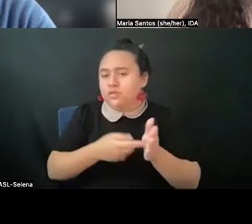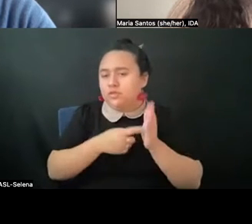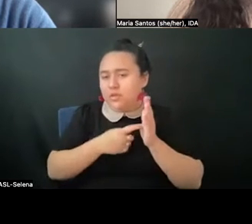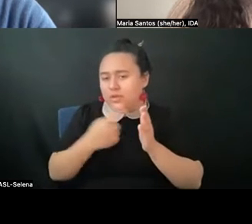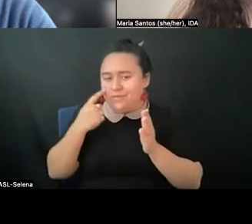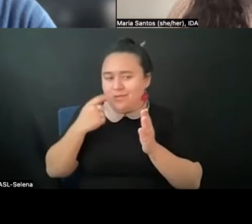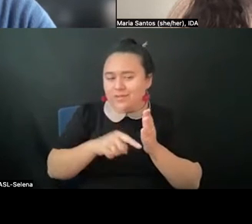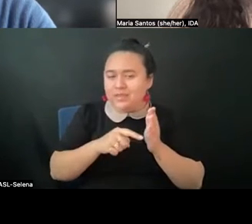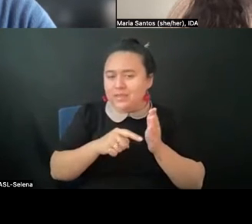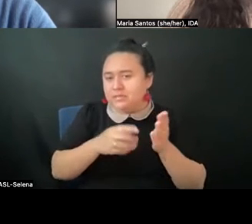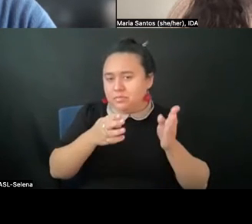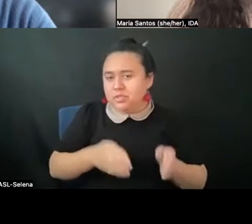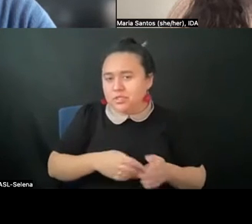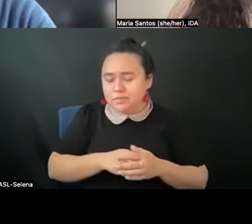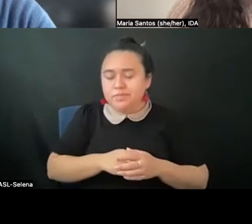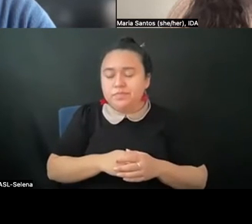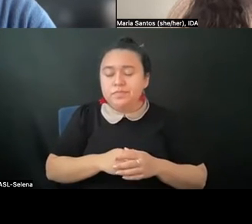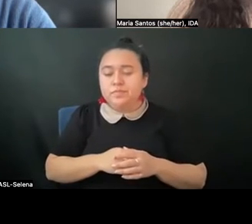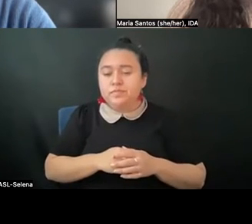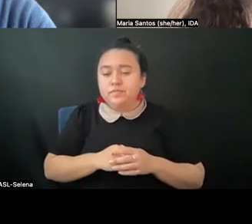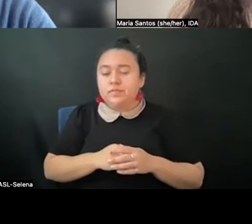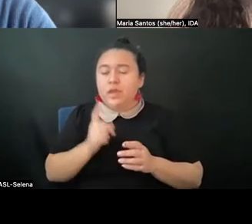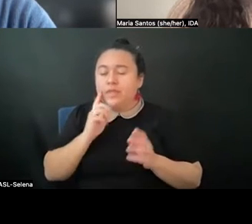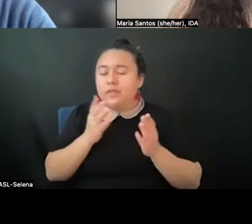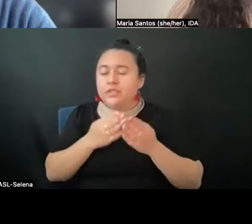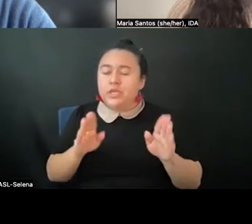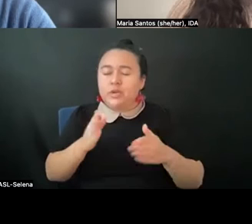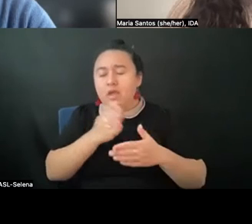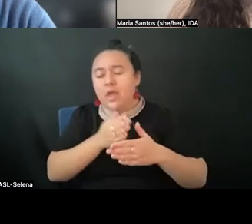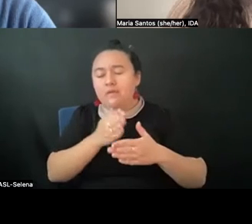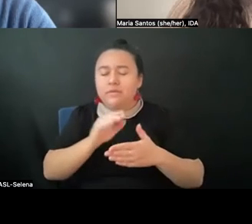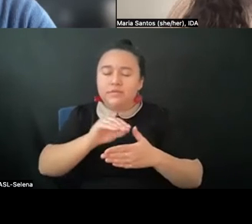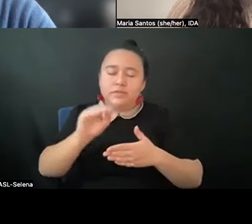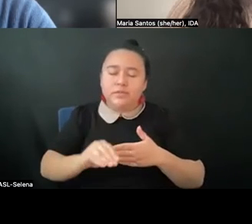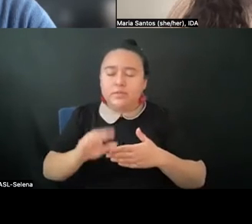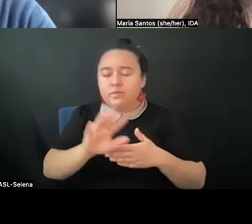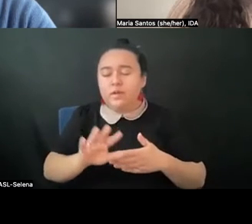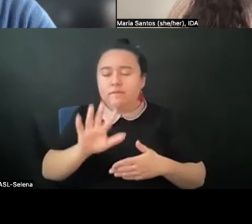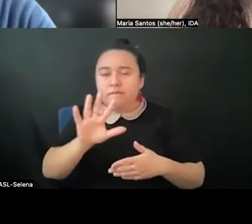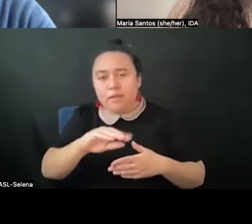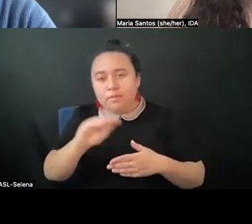I would say generally an average percentage is about 5%.